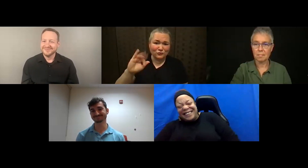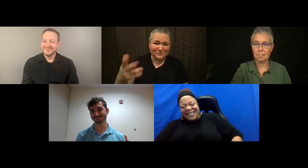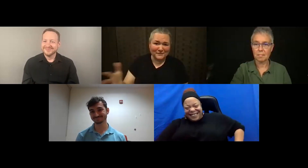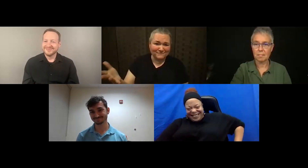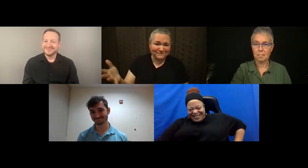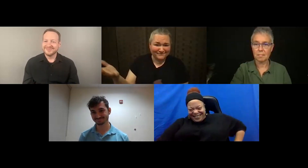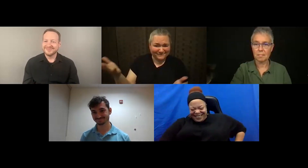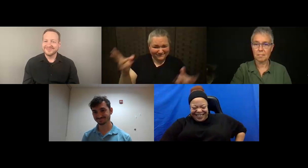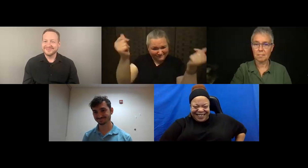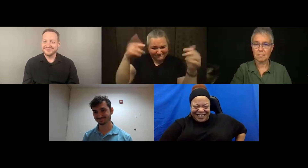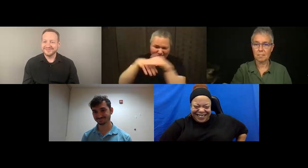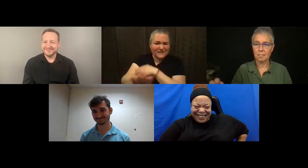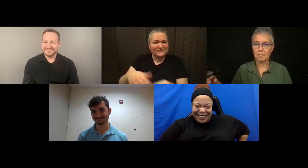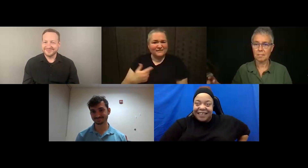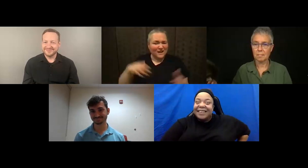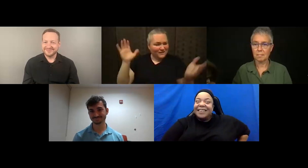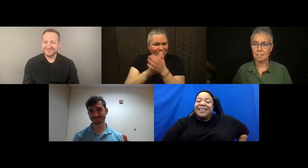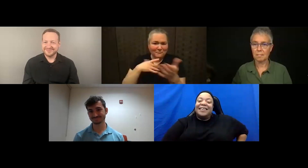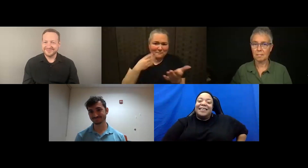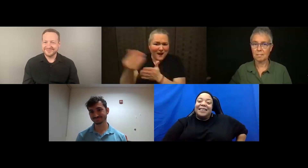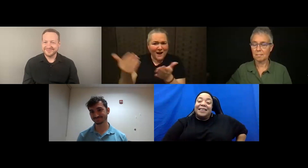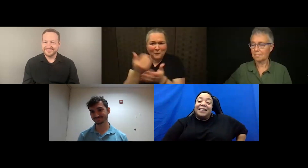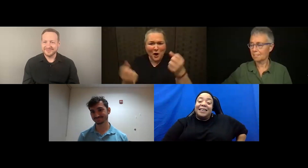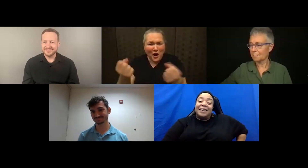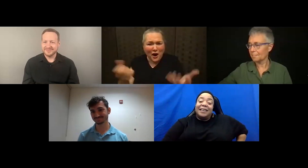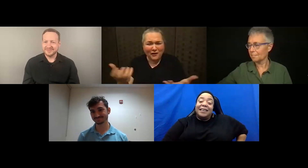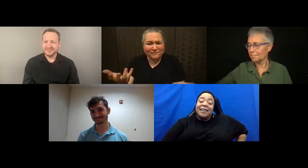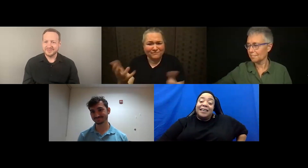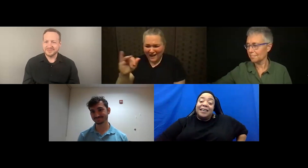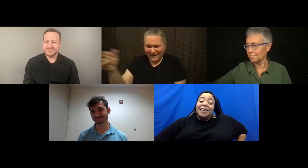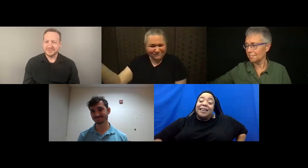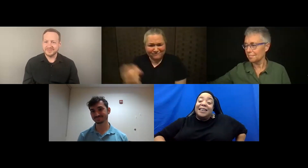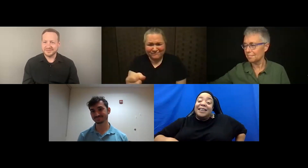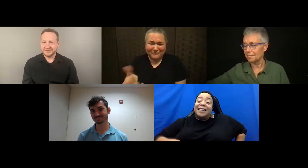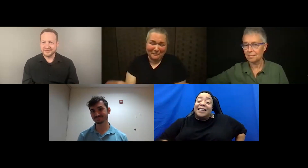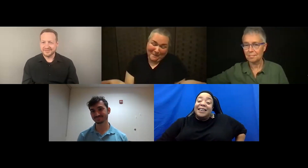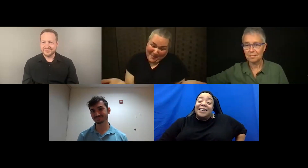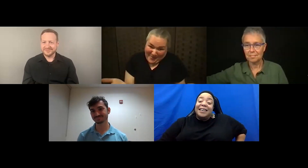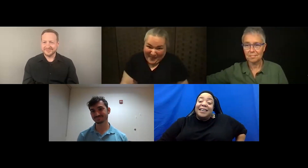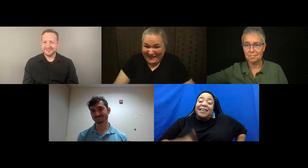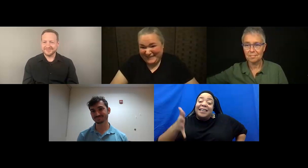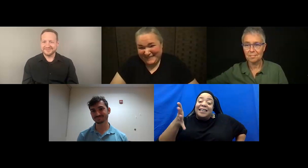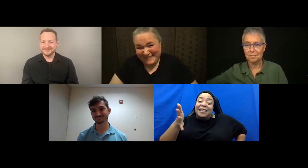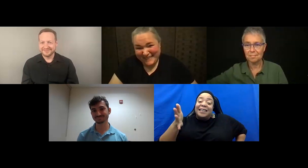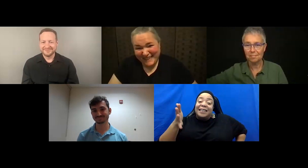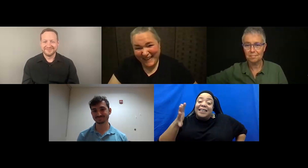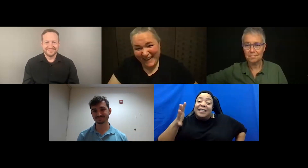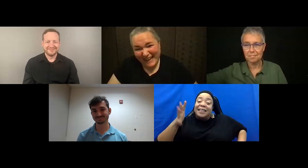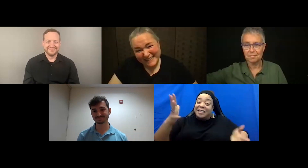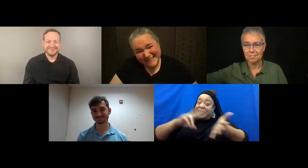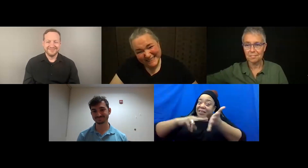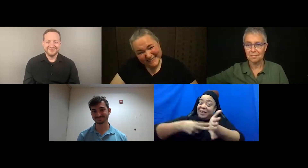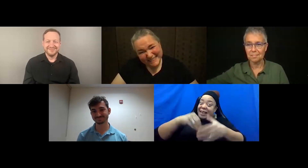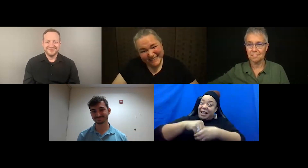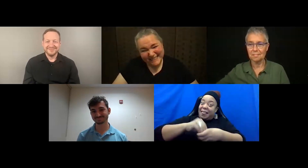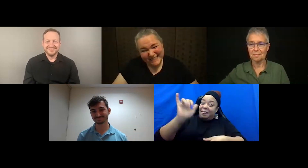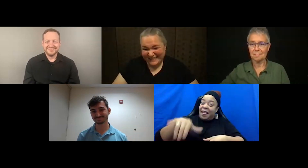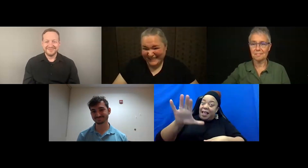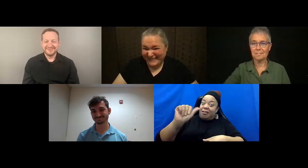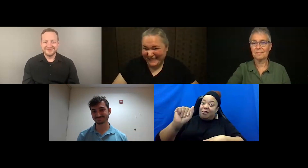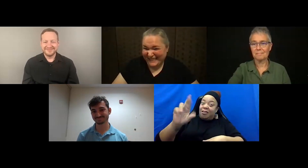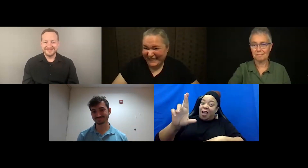Entering a dealership, let's go! Bring AI in there! Erin: Oh my gosh are you talking